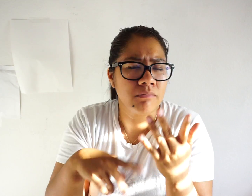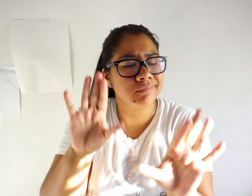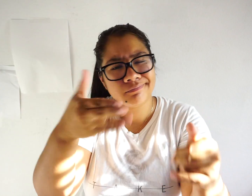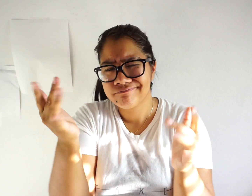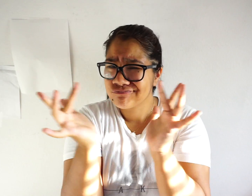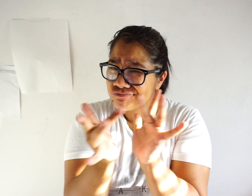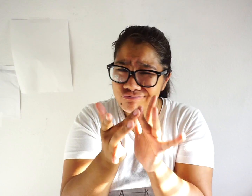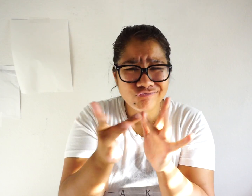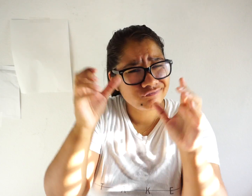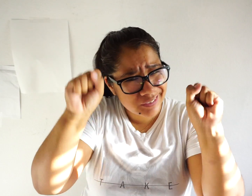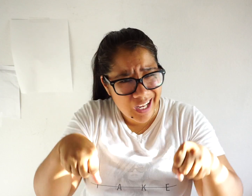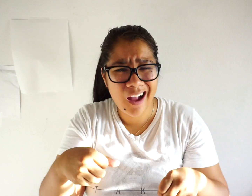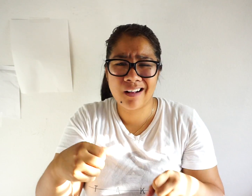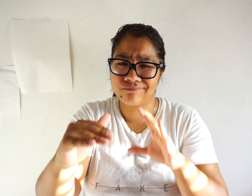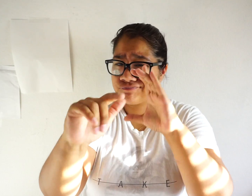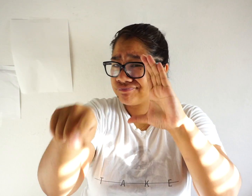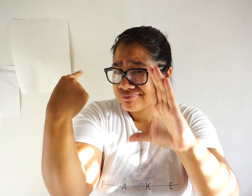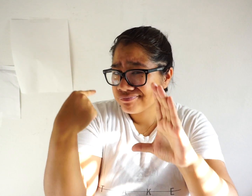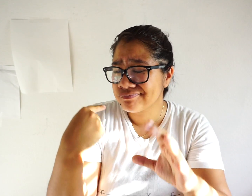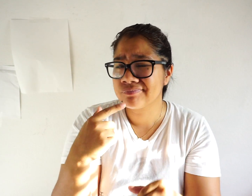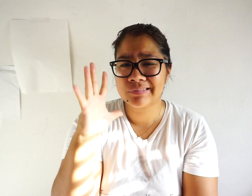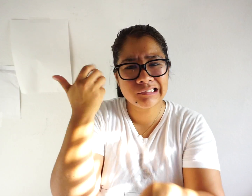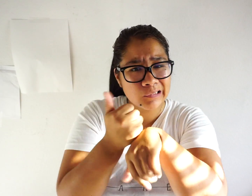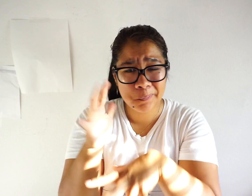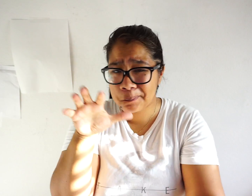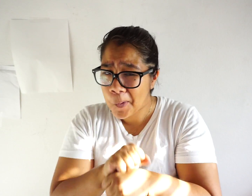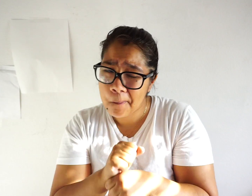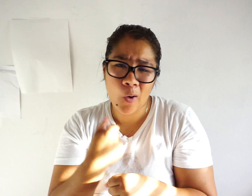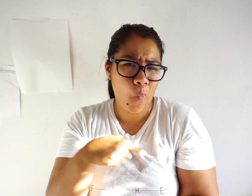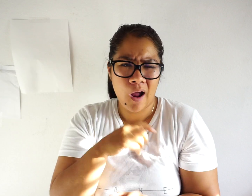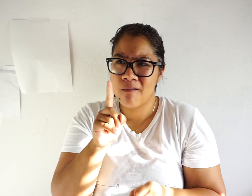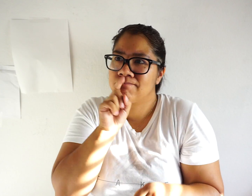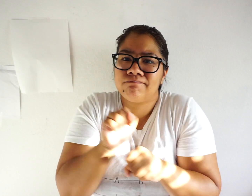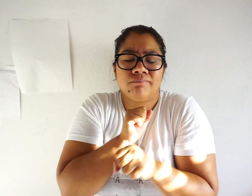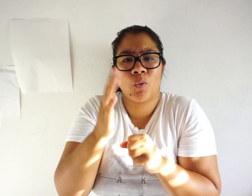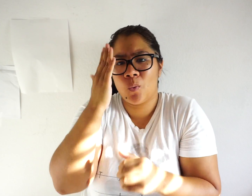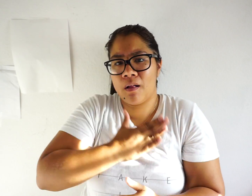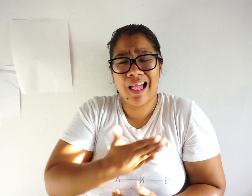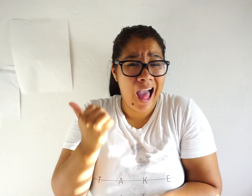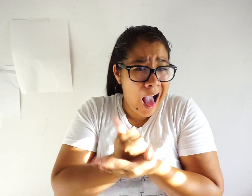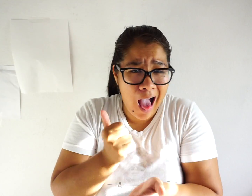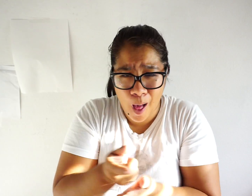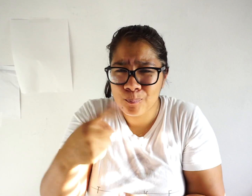You can just contact us! You can email us and we can set up an appointment We will be more than willing to help you!